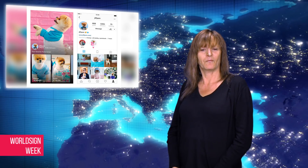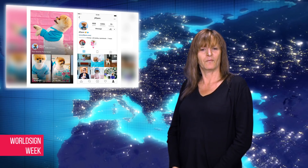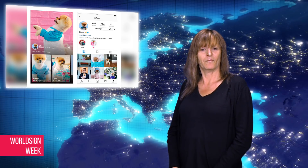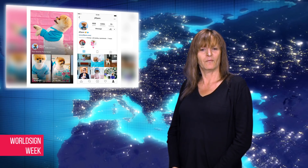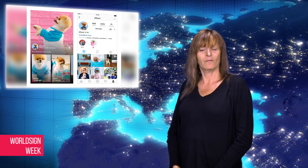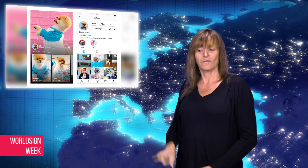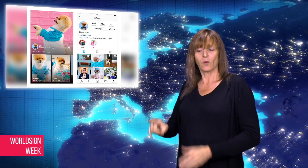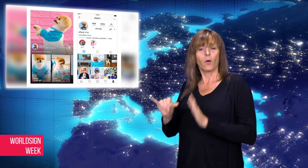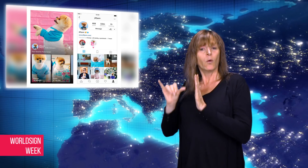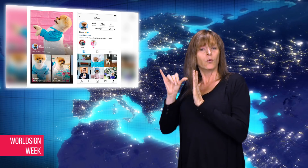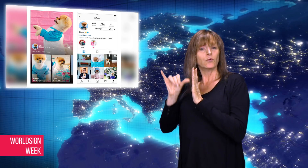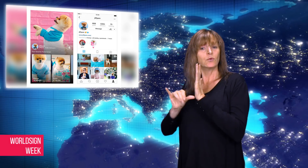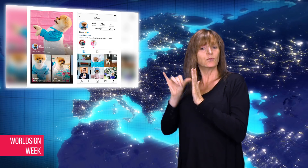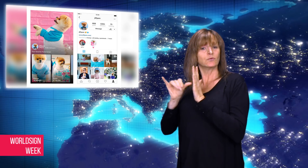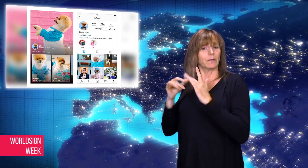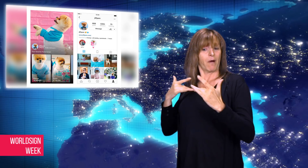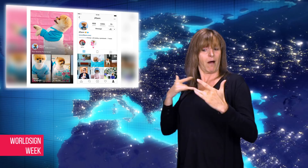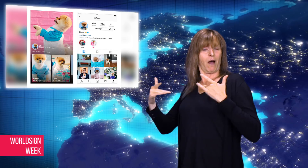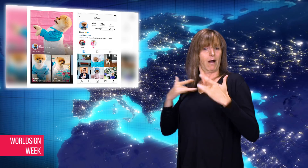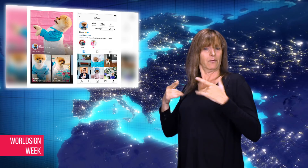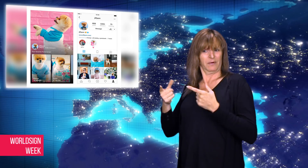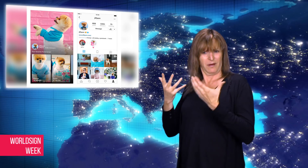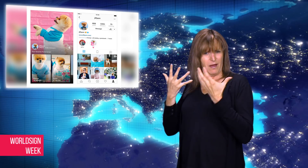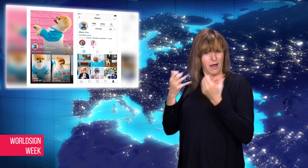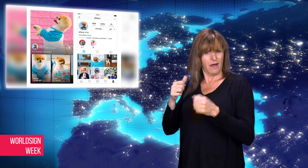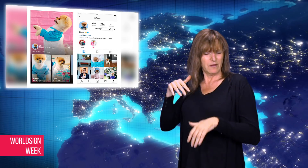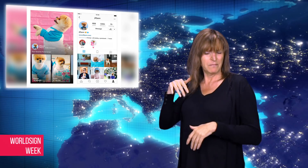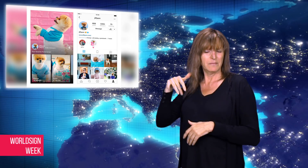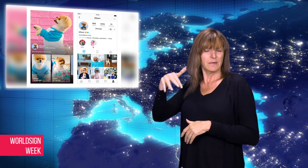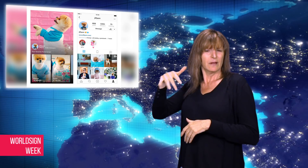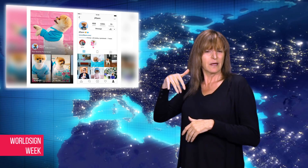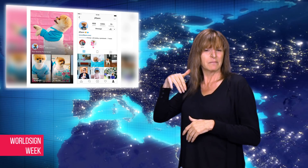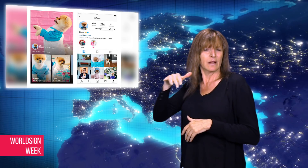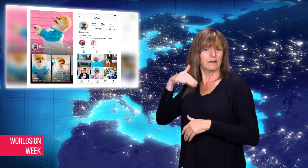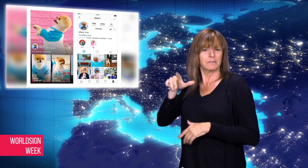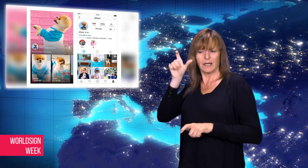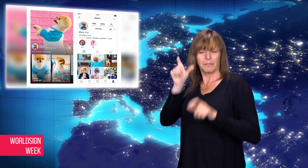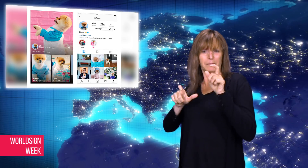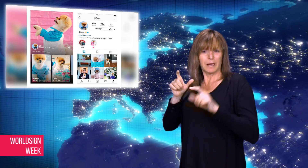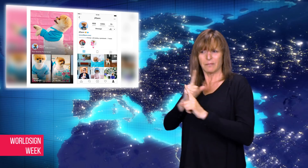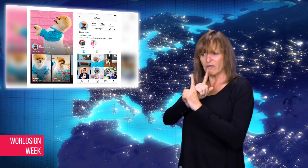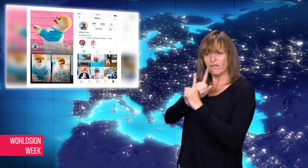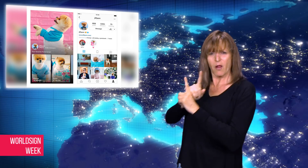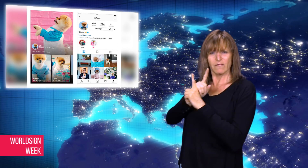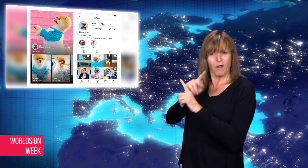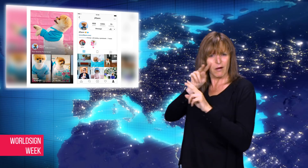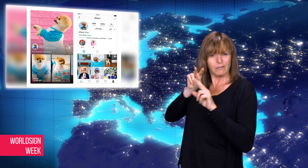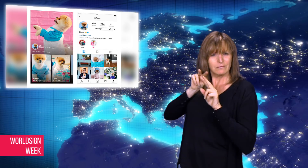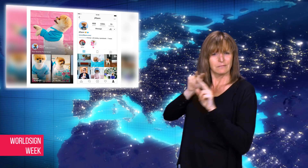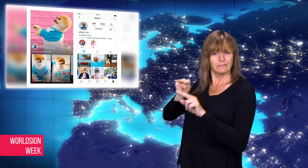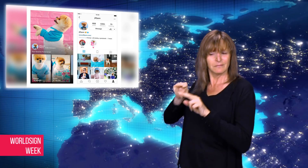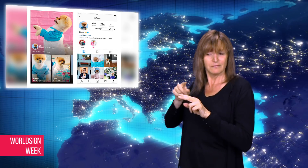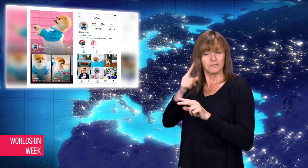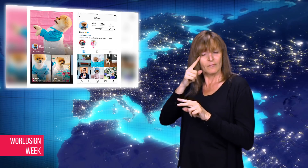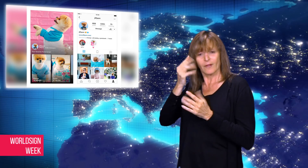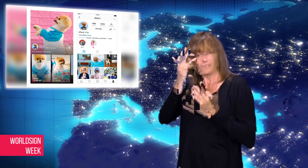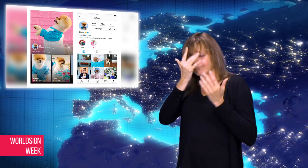able to consider switching to Instagram. IGTV will show vertical